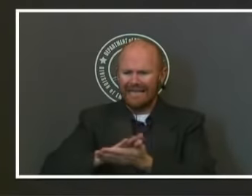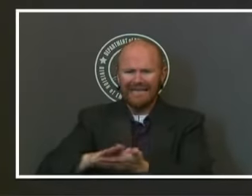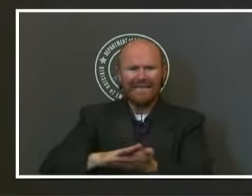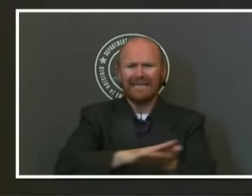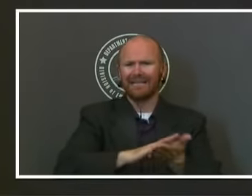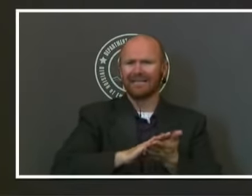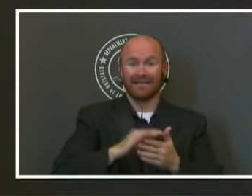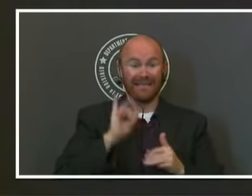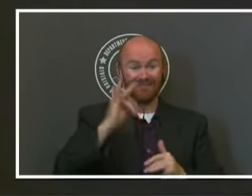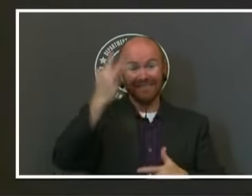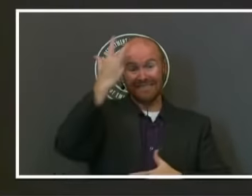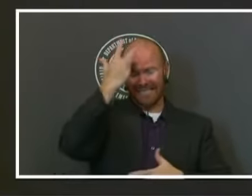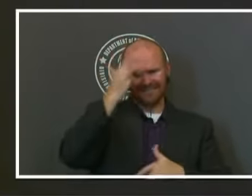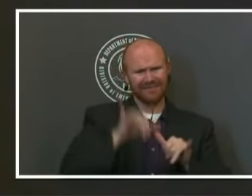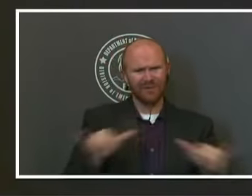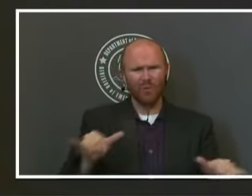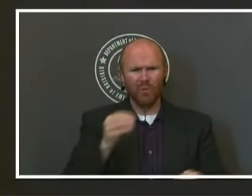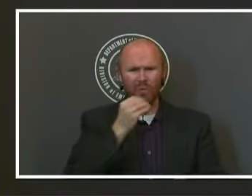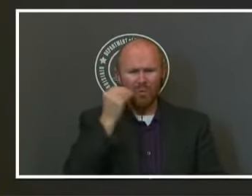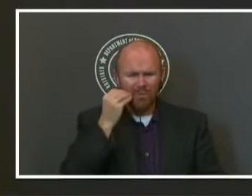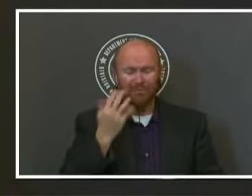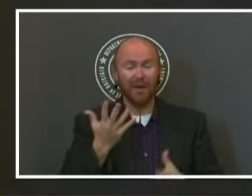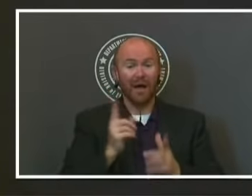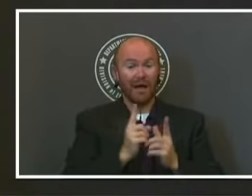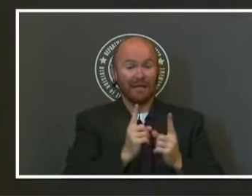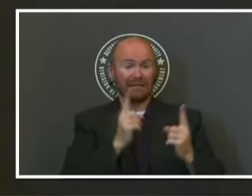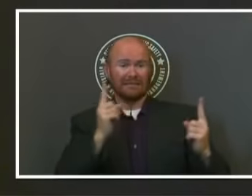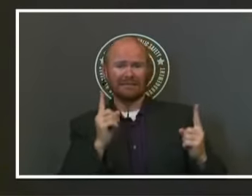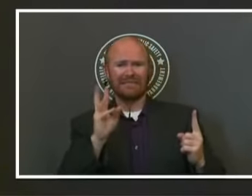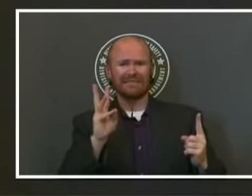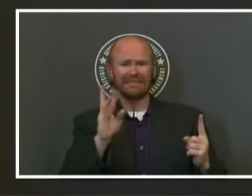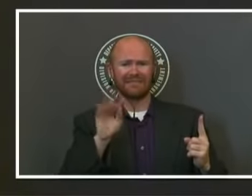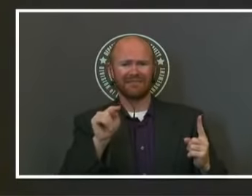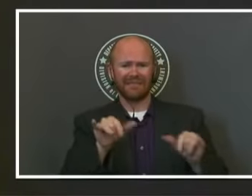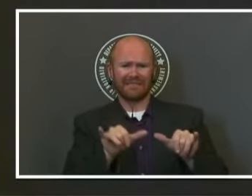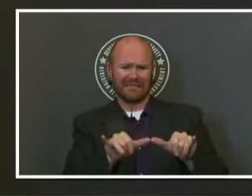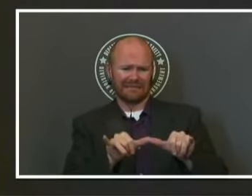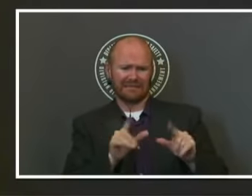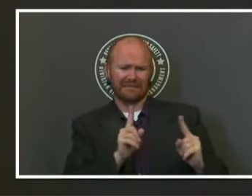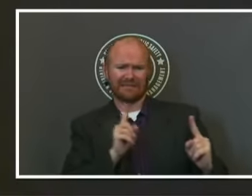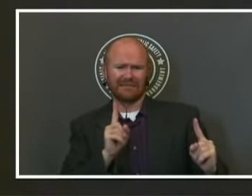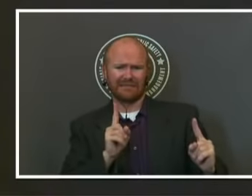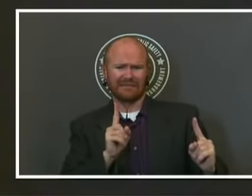distance generally six foot and